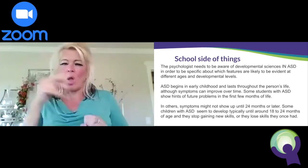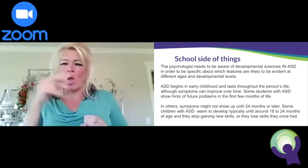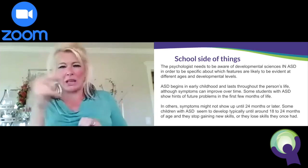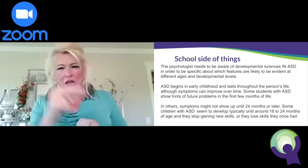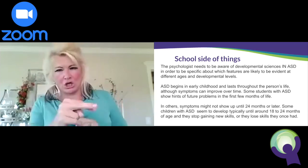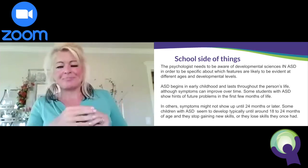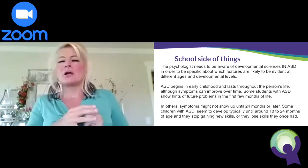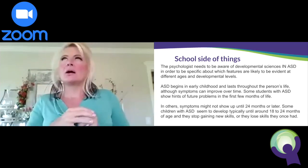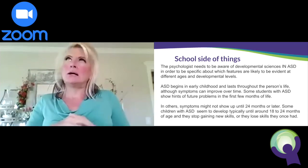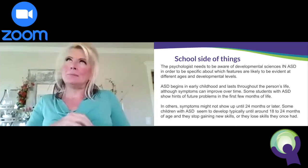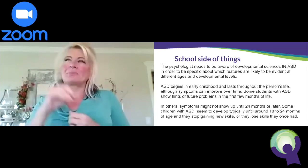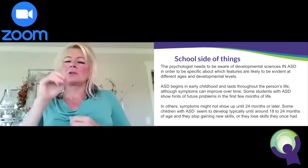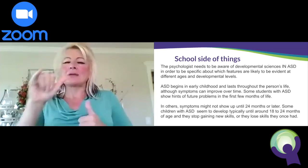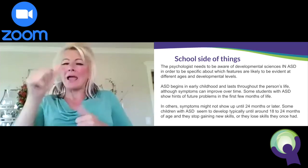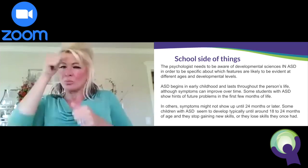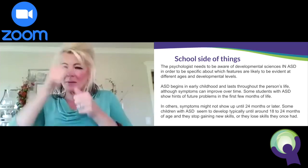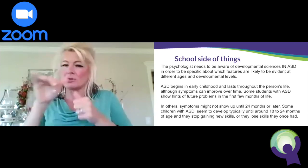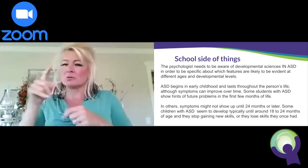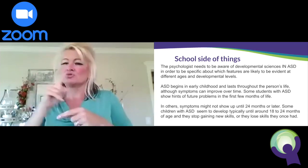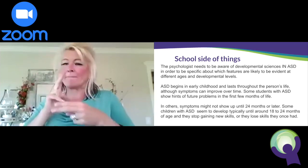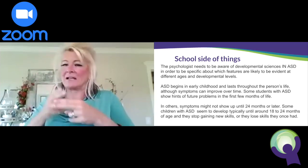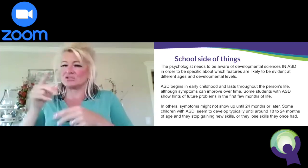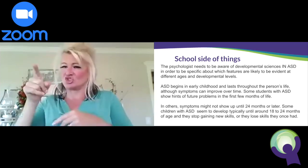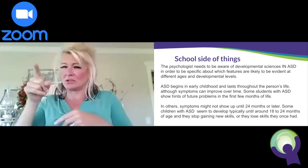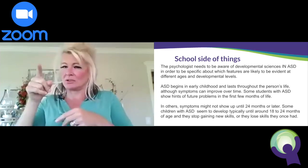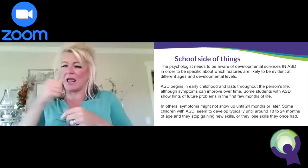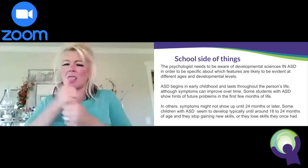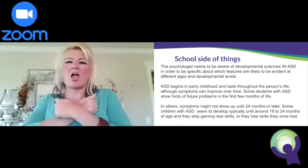behaviors and looking at those.